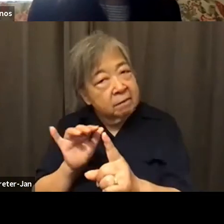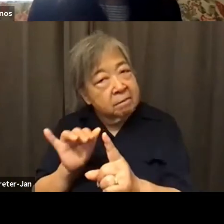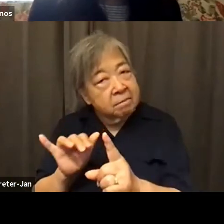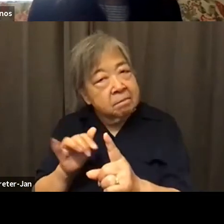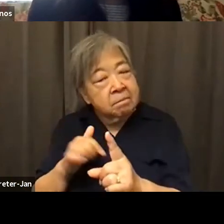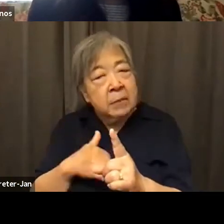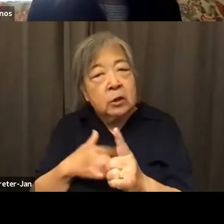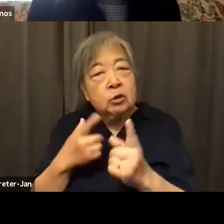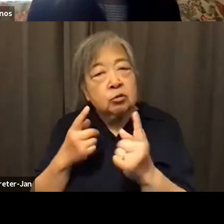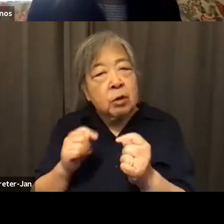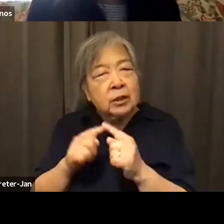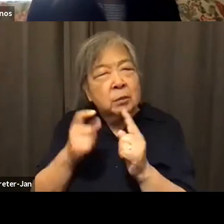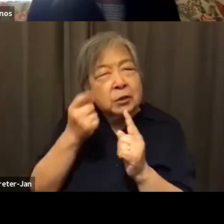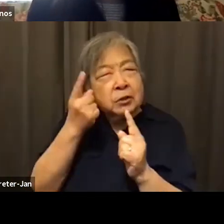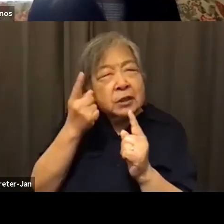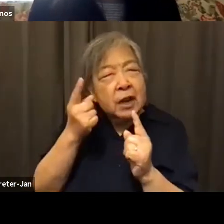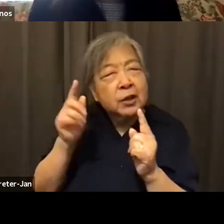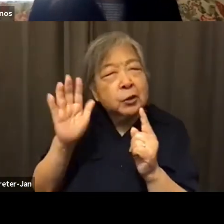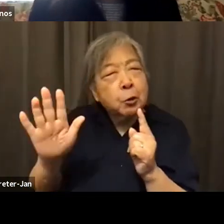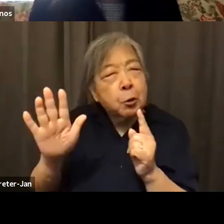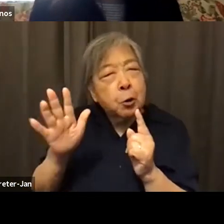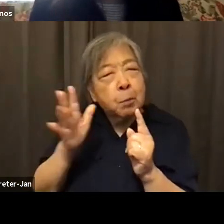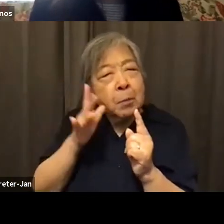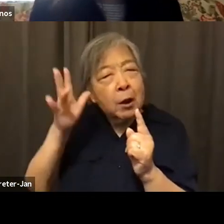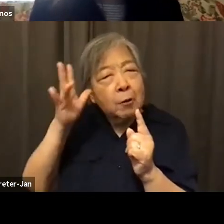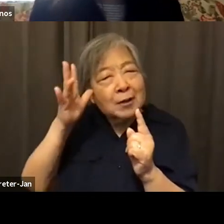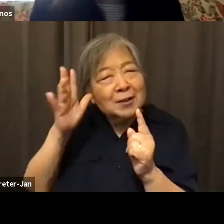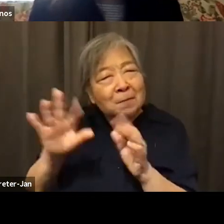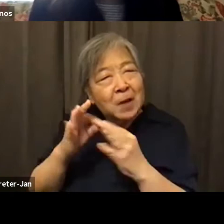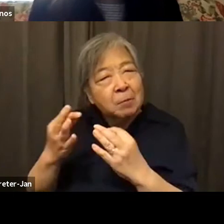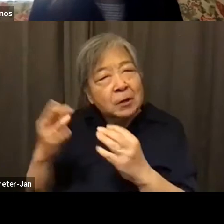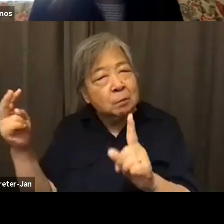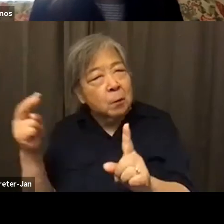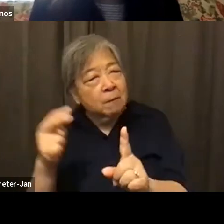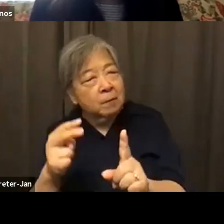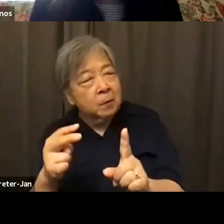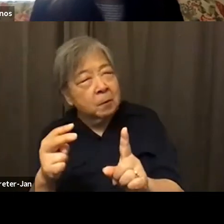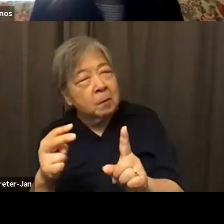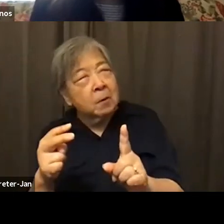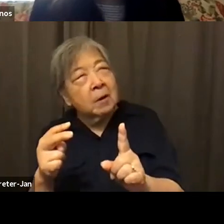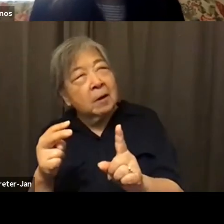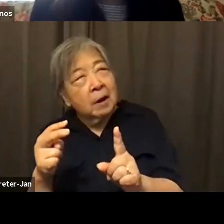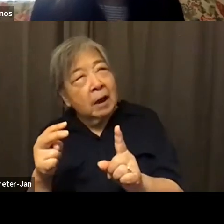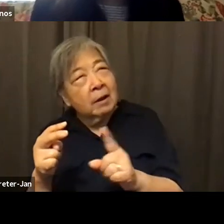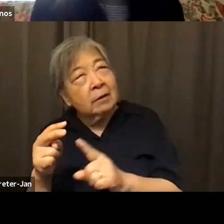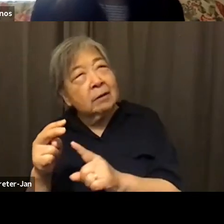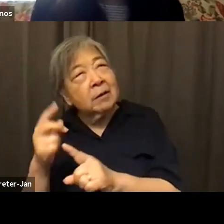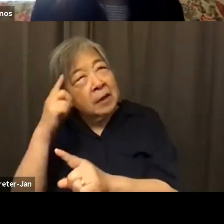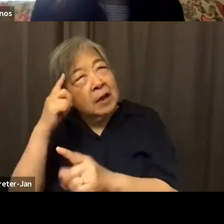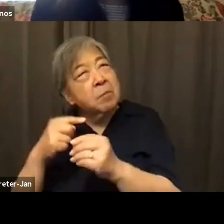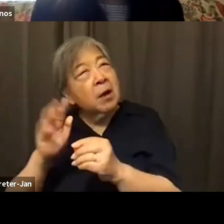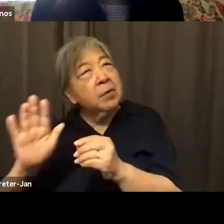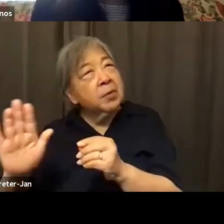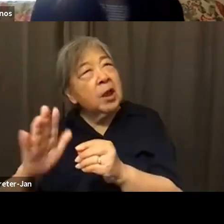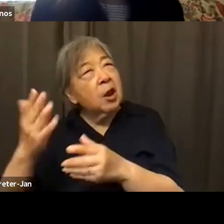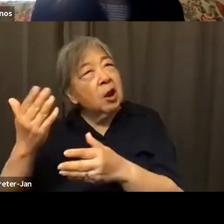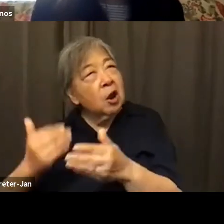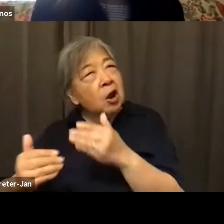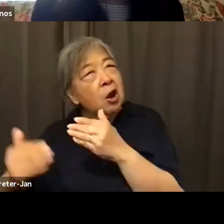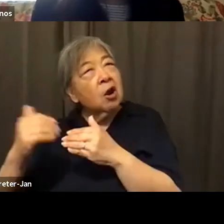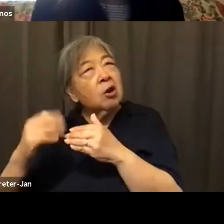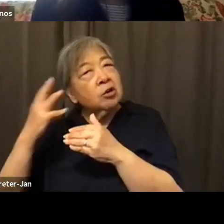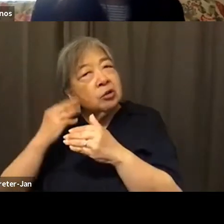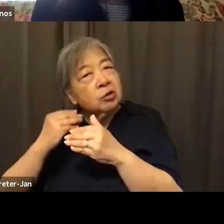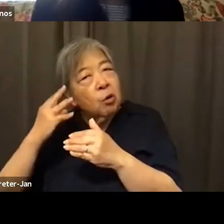from your family's point of view and kind of what their own stories, how that kind of